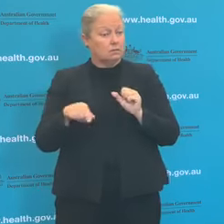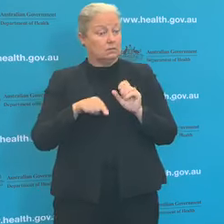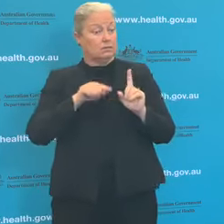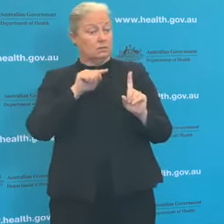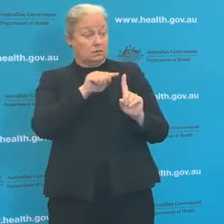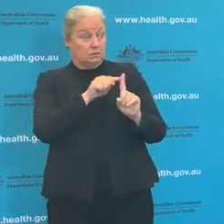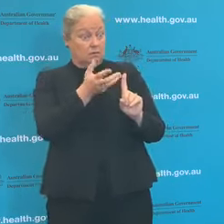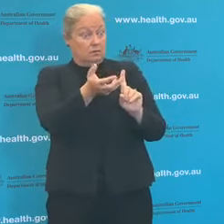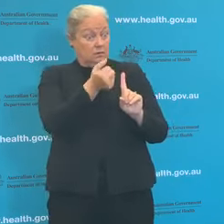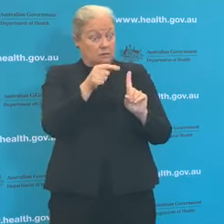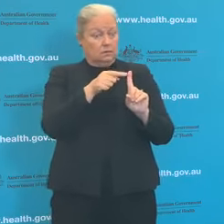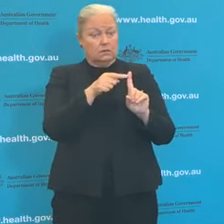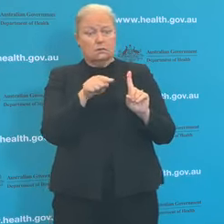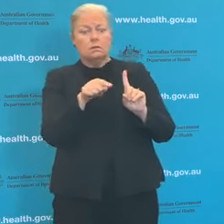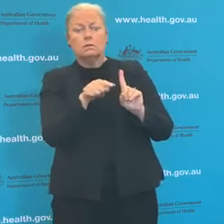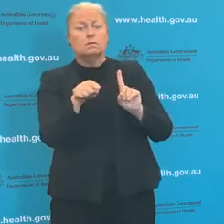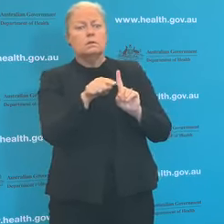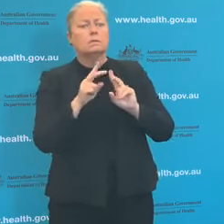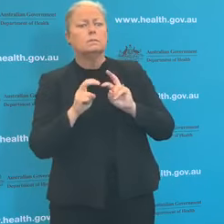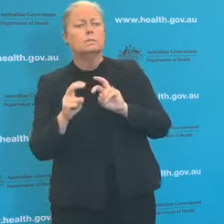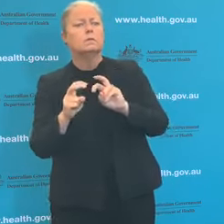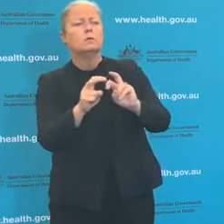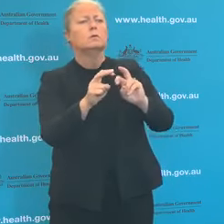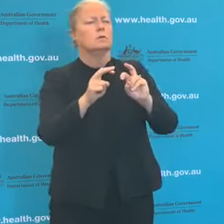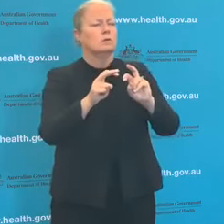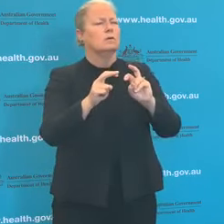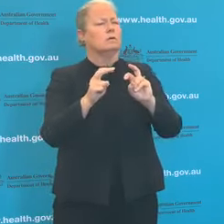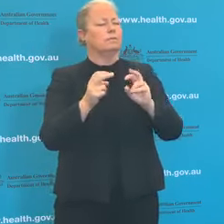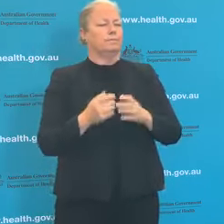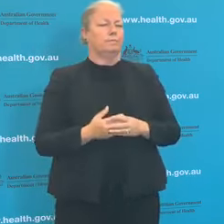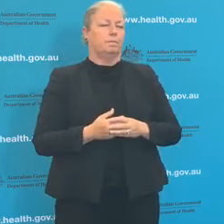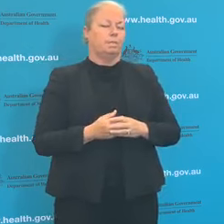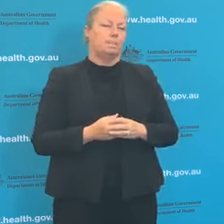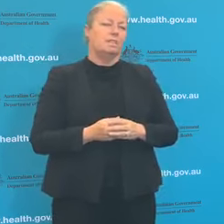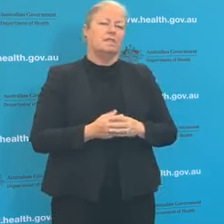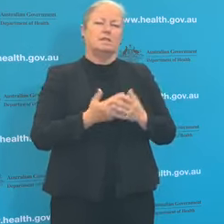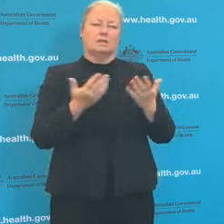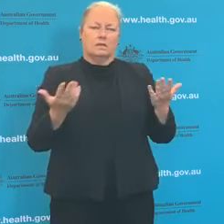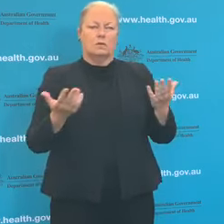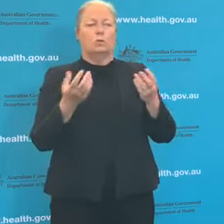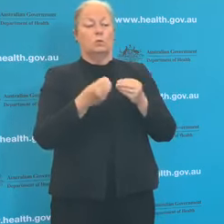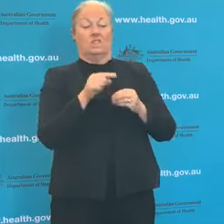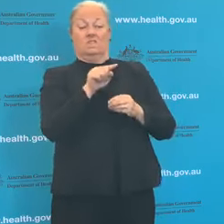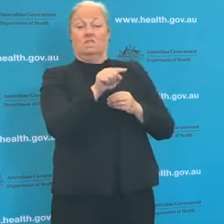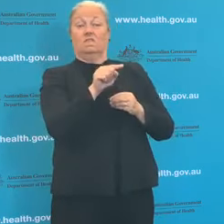and quarantine. And it is a salutary lesson, that outbreak in Victoria, where